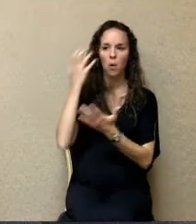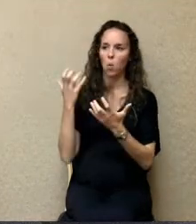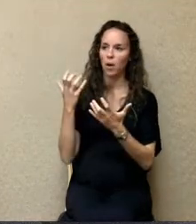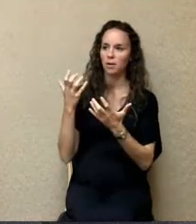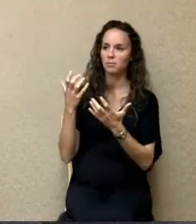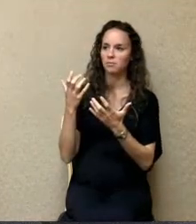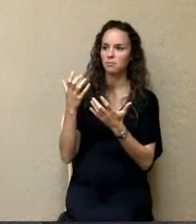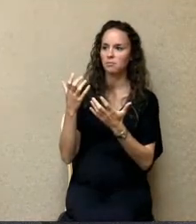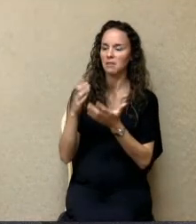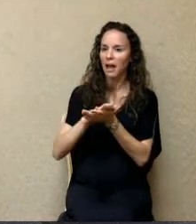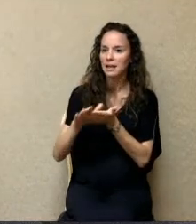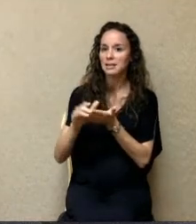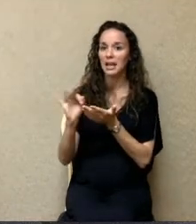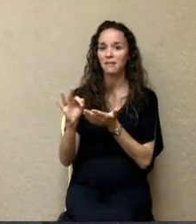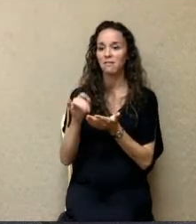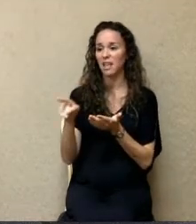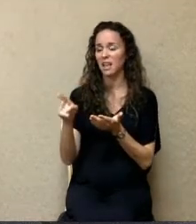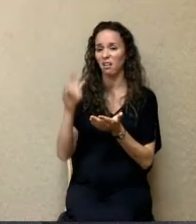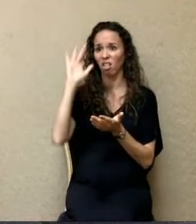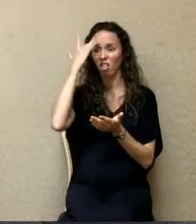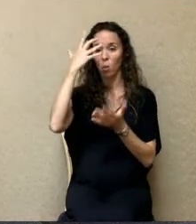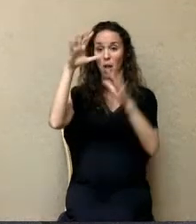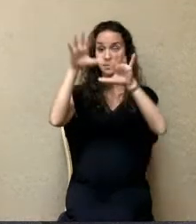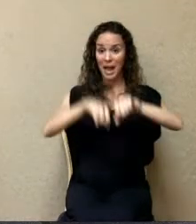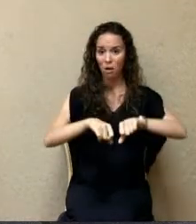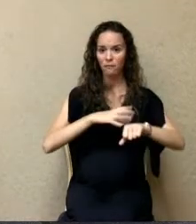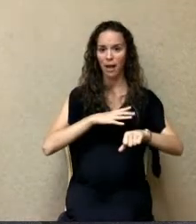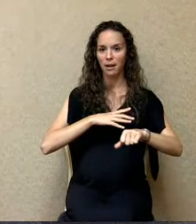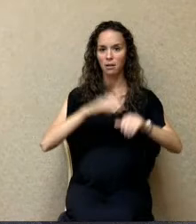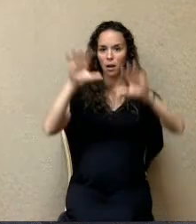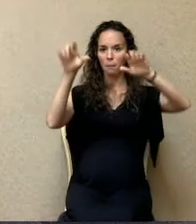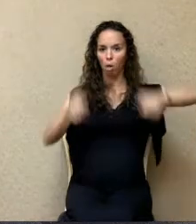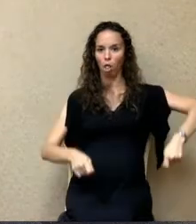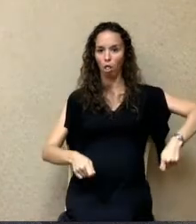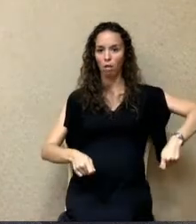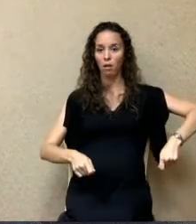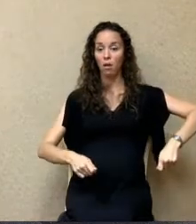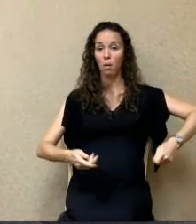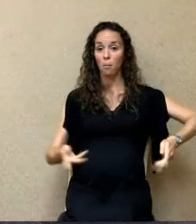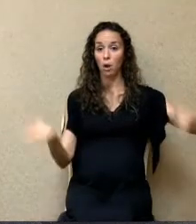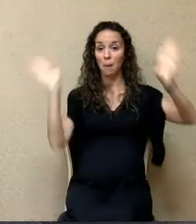If you want to take them, take them down. Put them up, put them up. But something about that just clean simple line